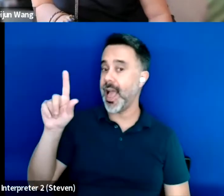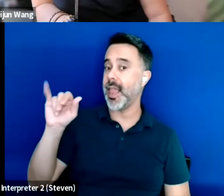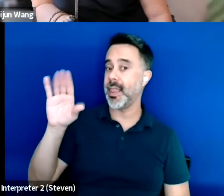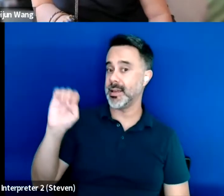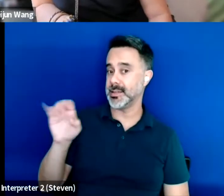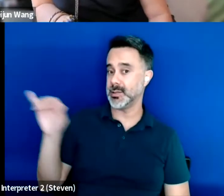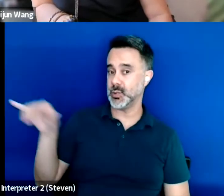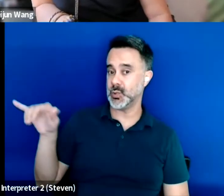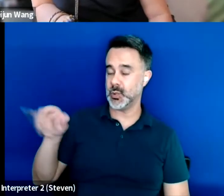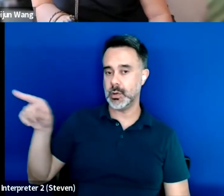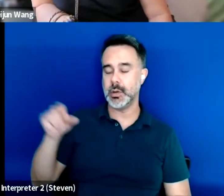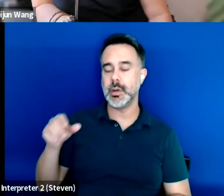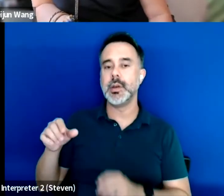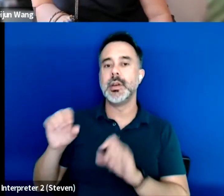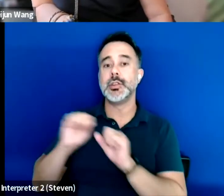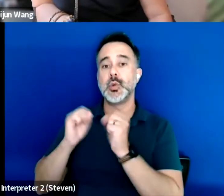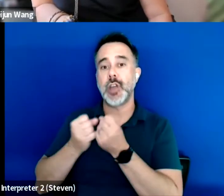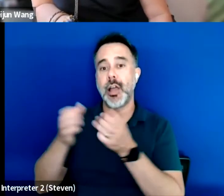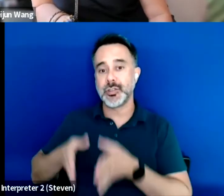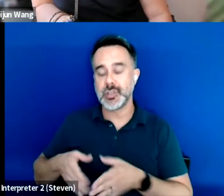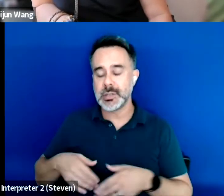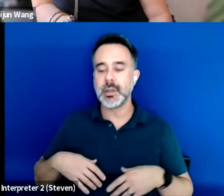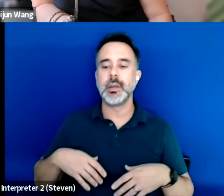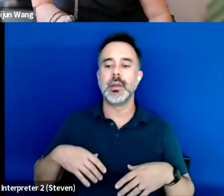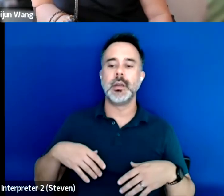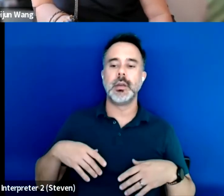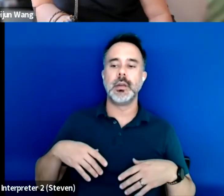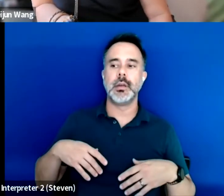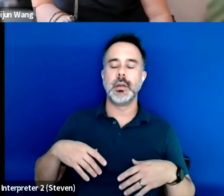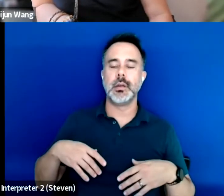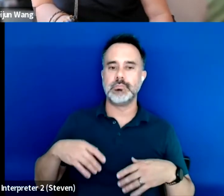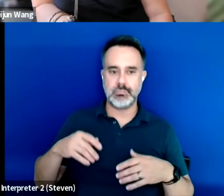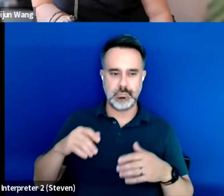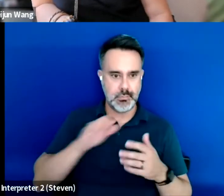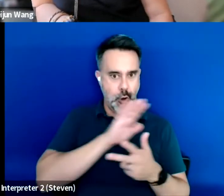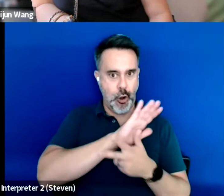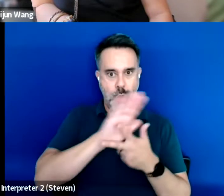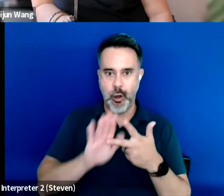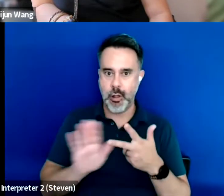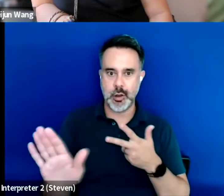comics, illustrations, lovely big --